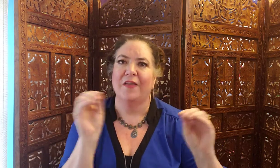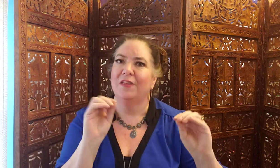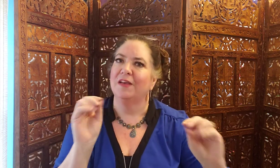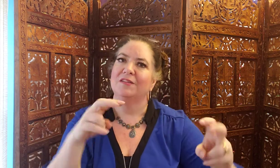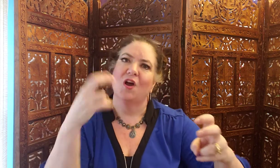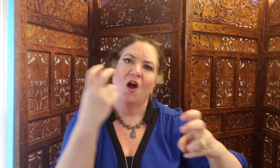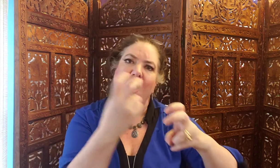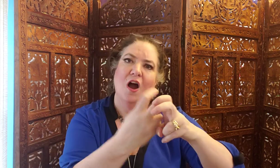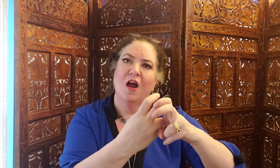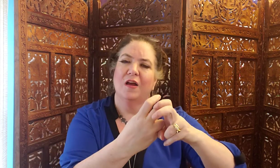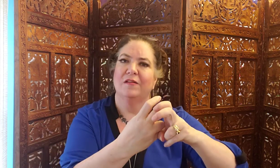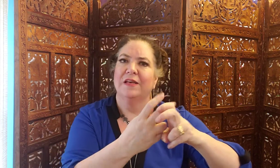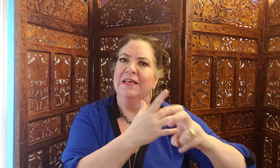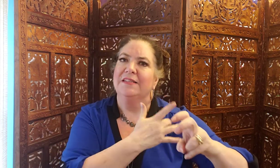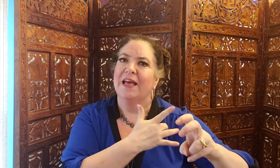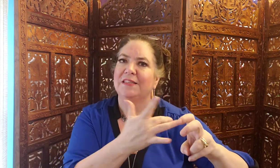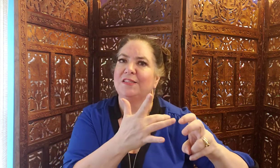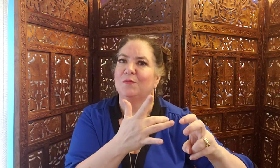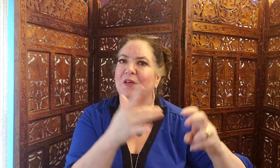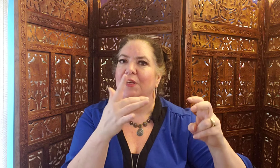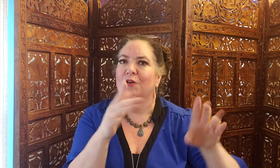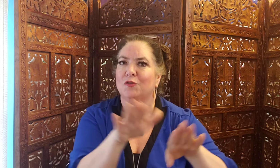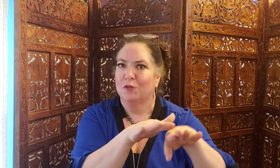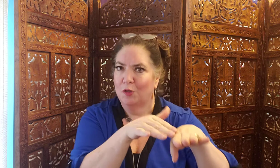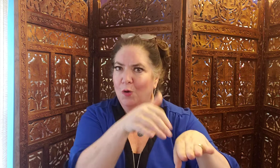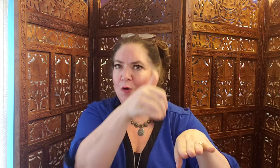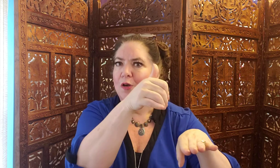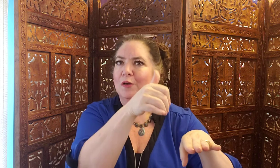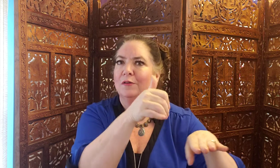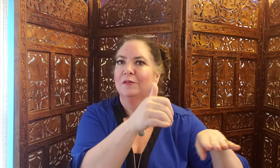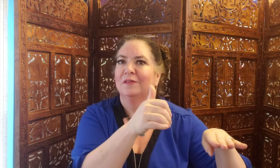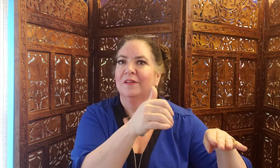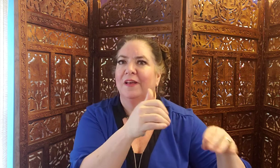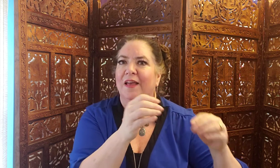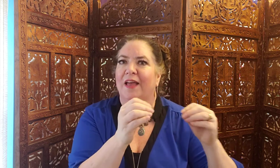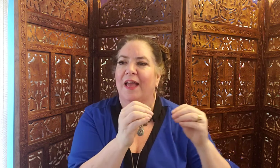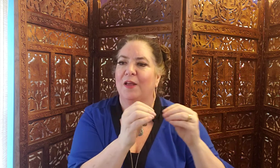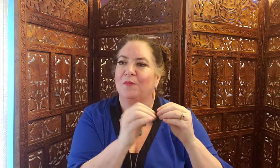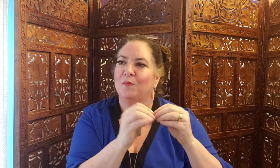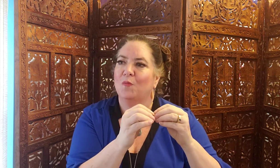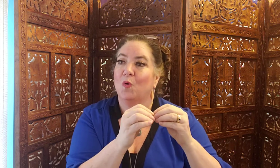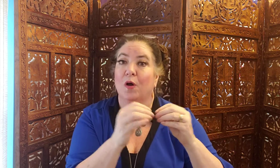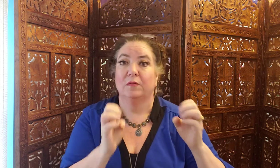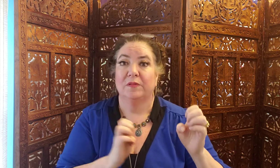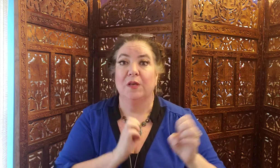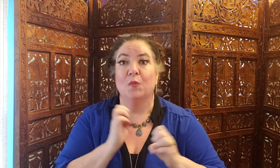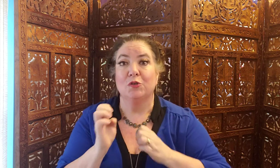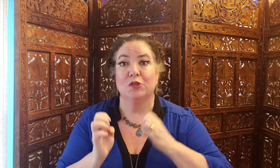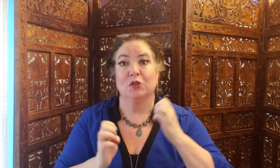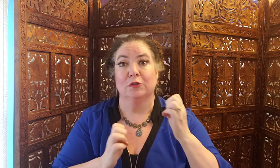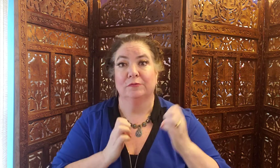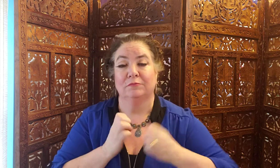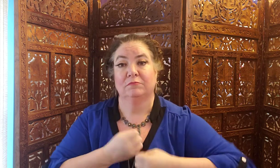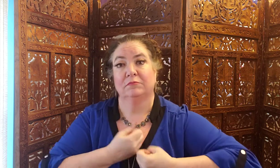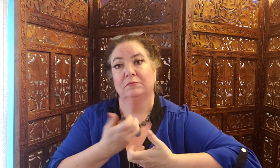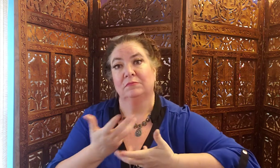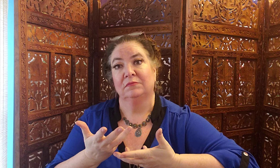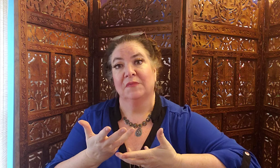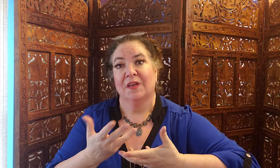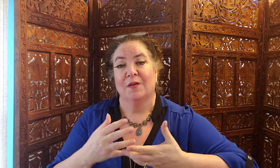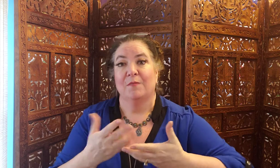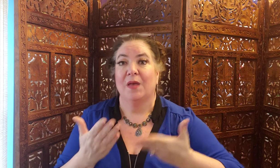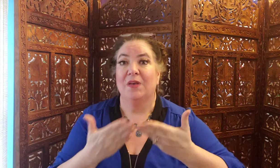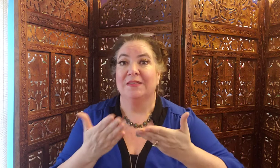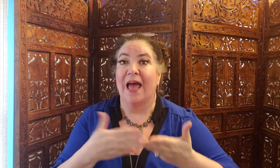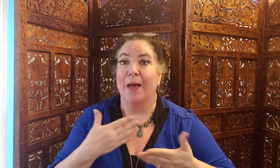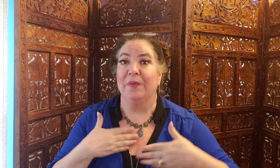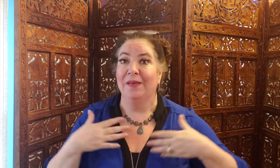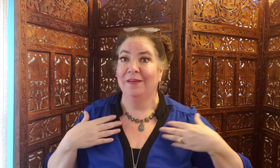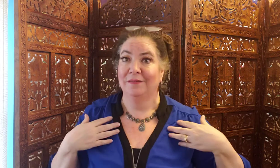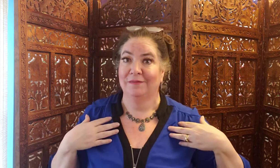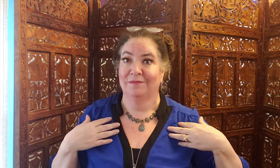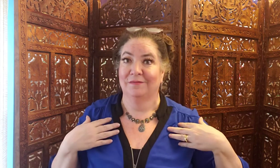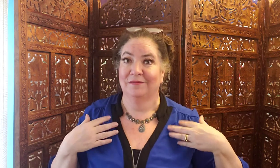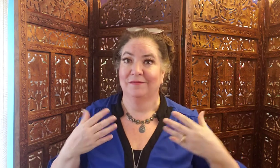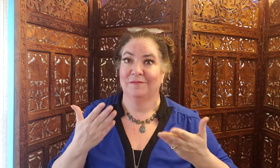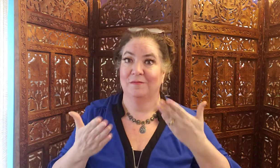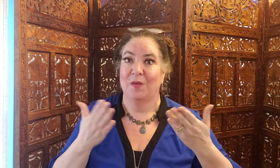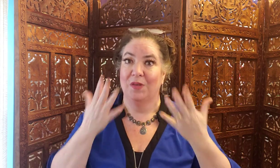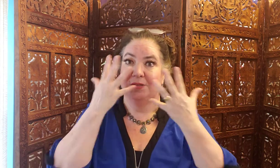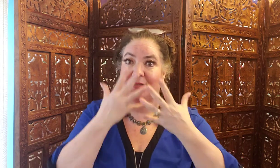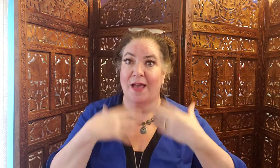Nothing is hard and it tends to be slower and more emotional. Maybe it's happy. Maybe it's sad.